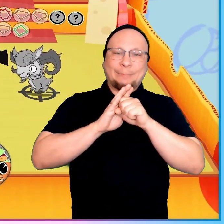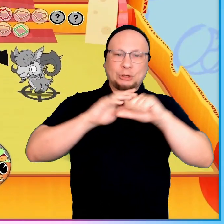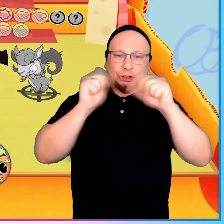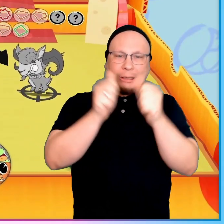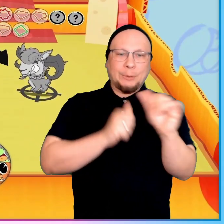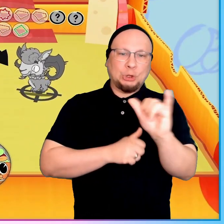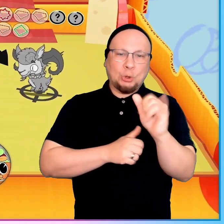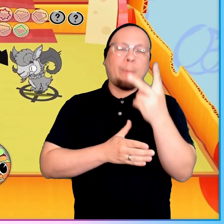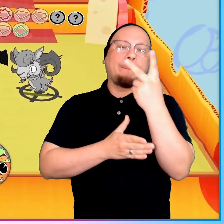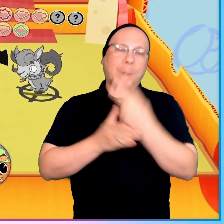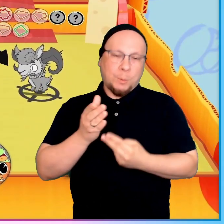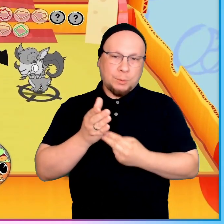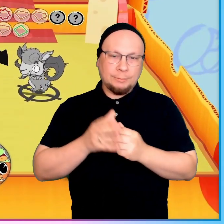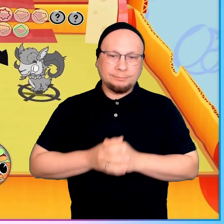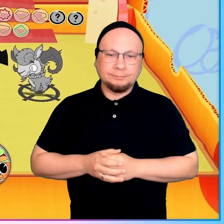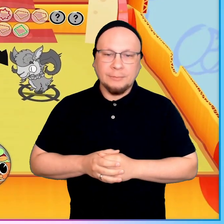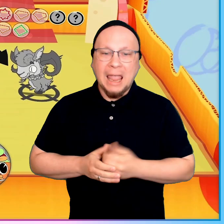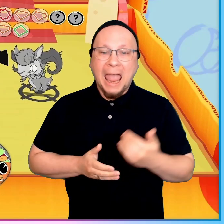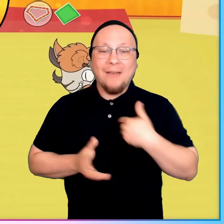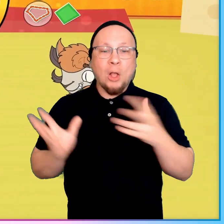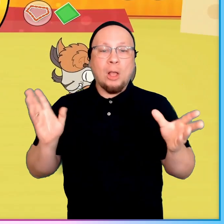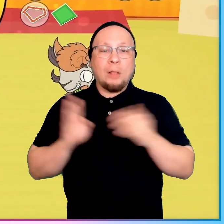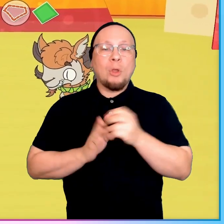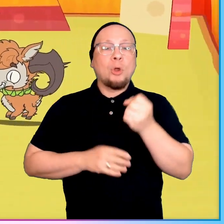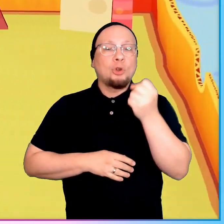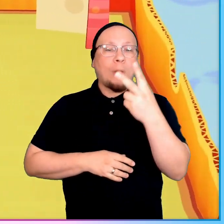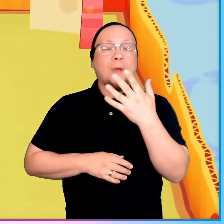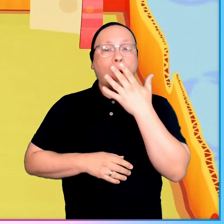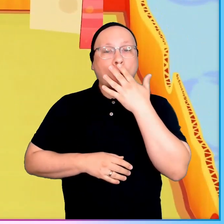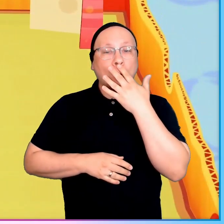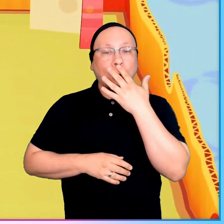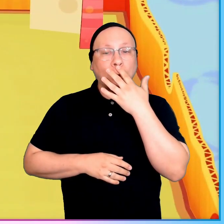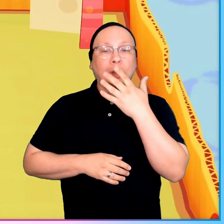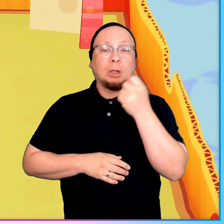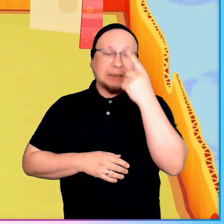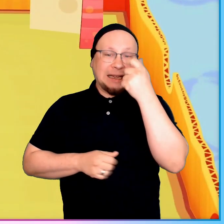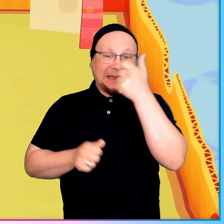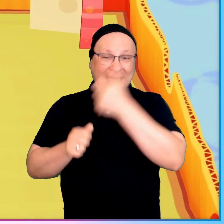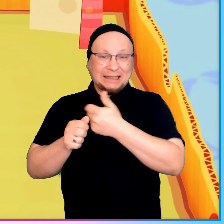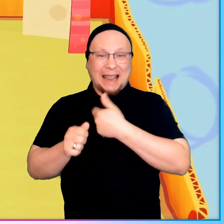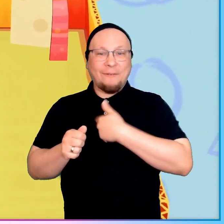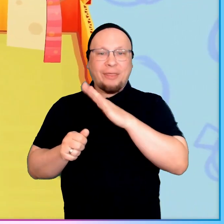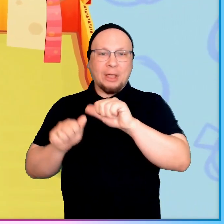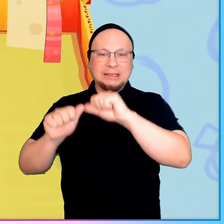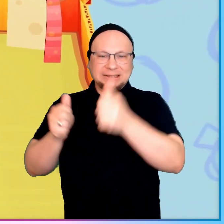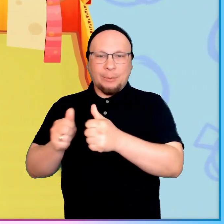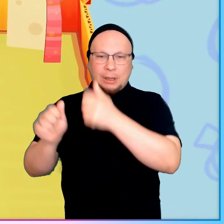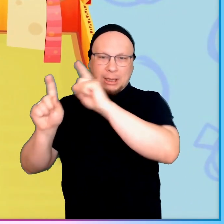The 12 colours used to represent different emotions have all been given a symbol, which is always present throughout the game.